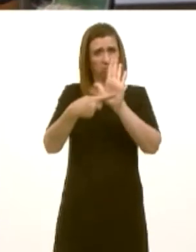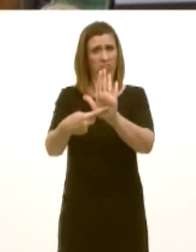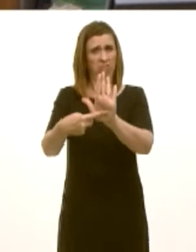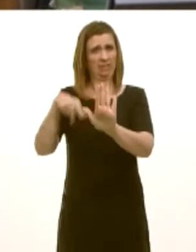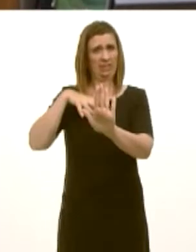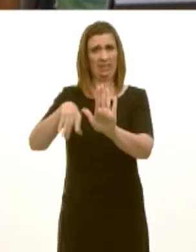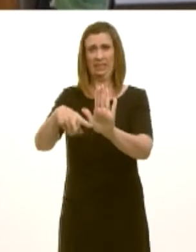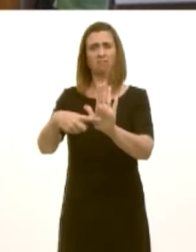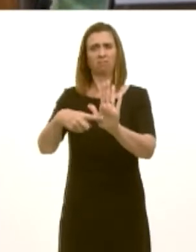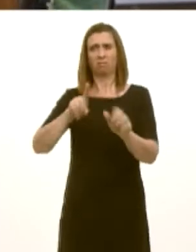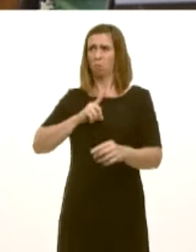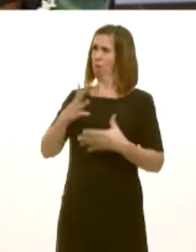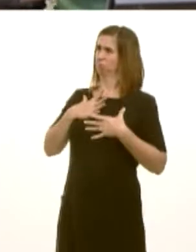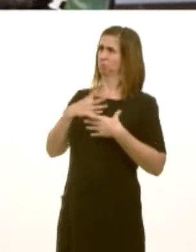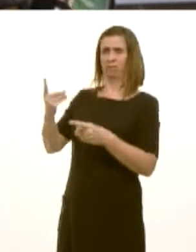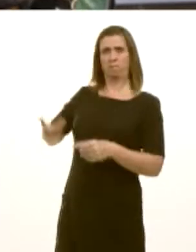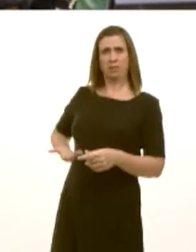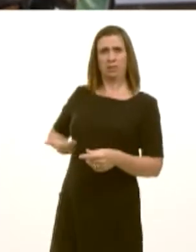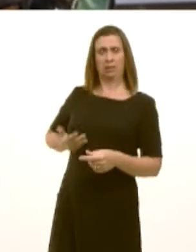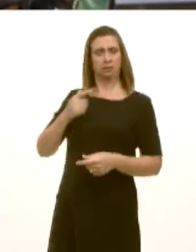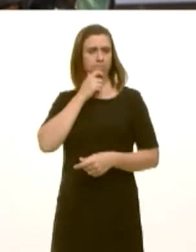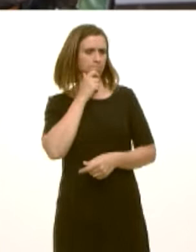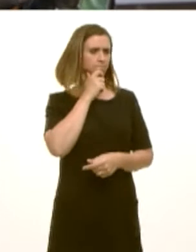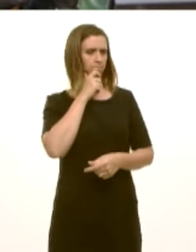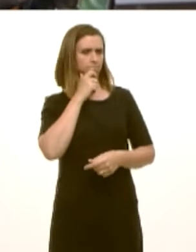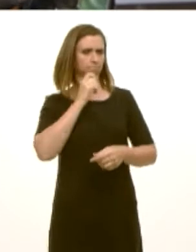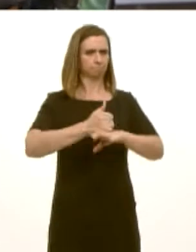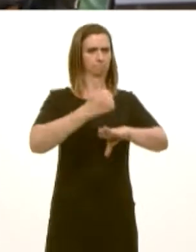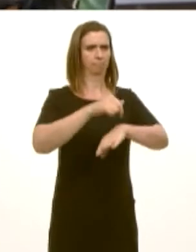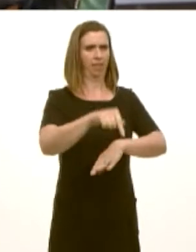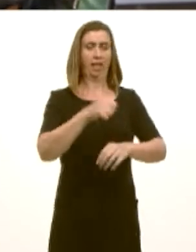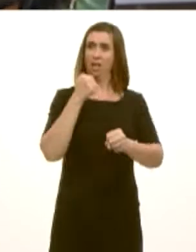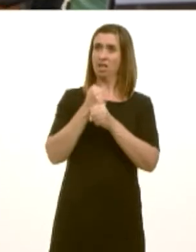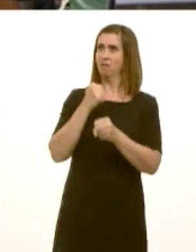Investors are going to go where they want to go, not where Government tells them they have to go. However, of course, itís true to say that Government can actually put things in place